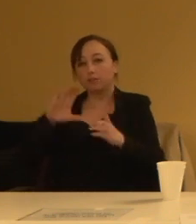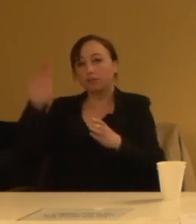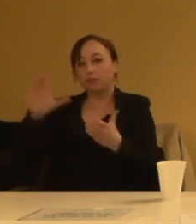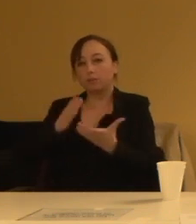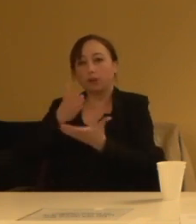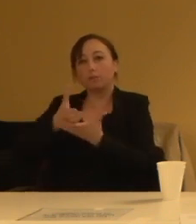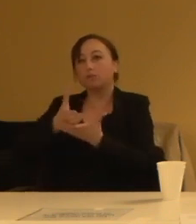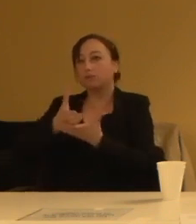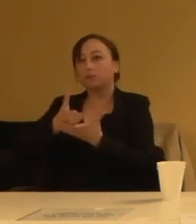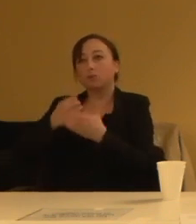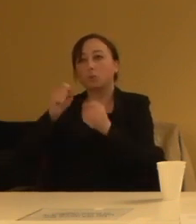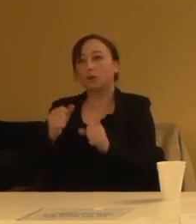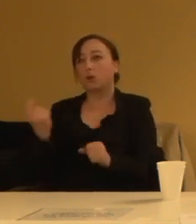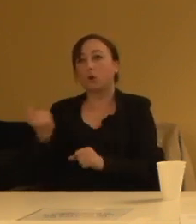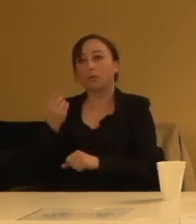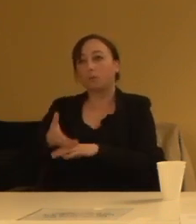And you can always get better at that.